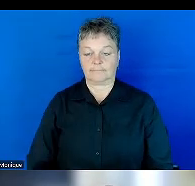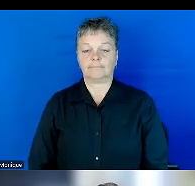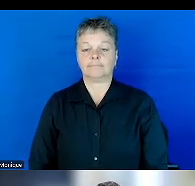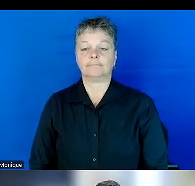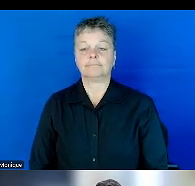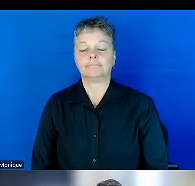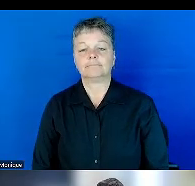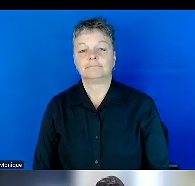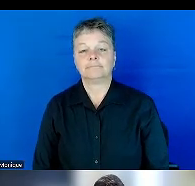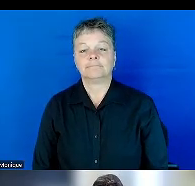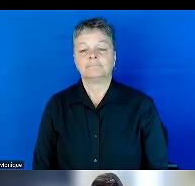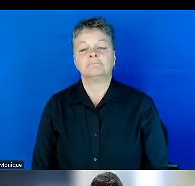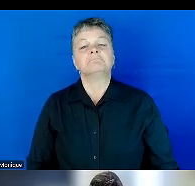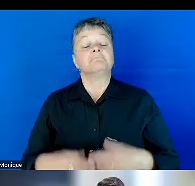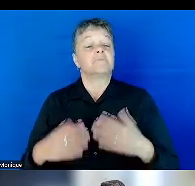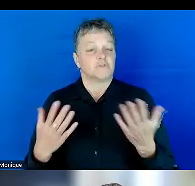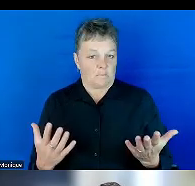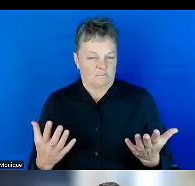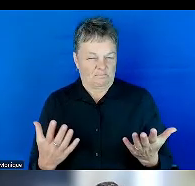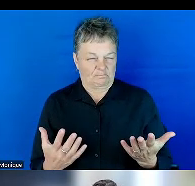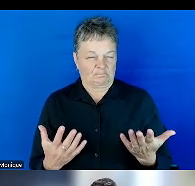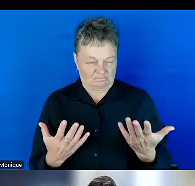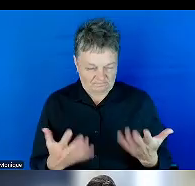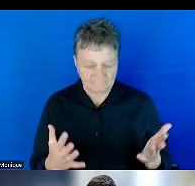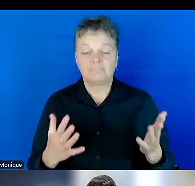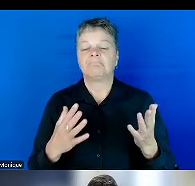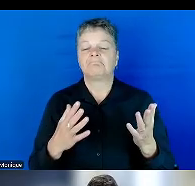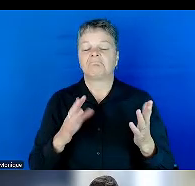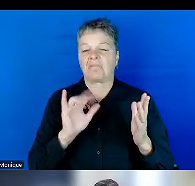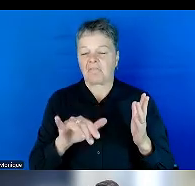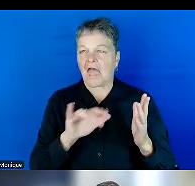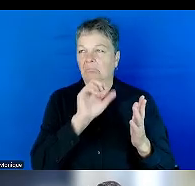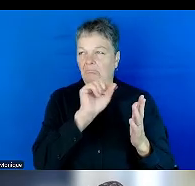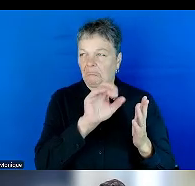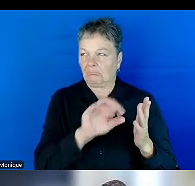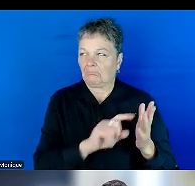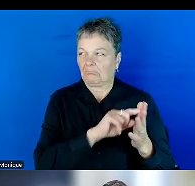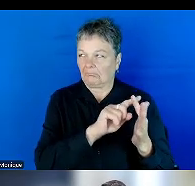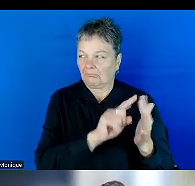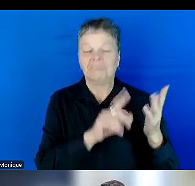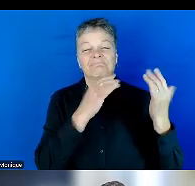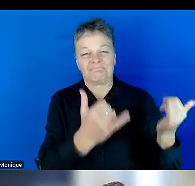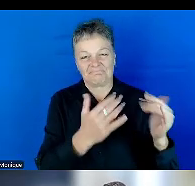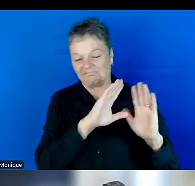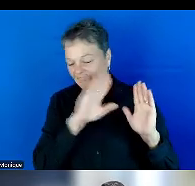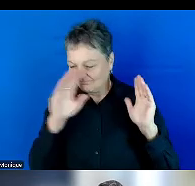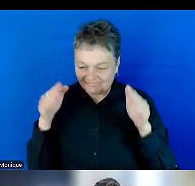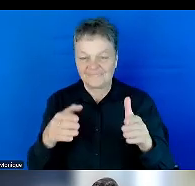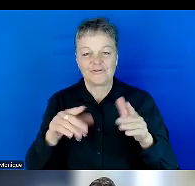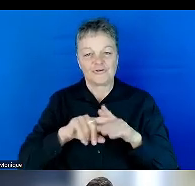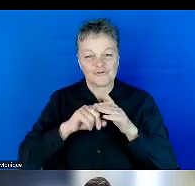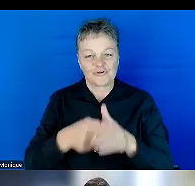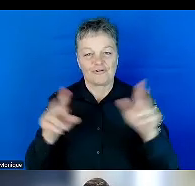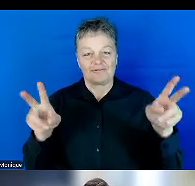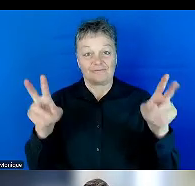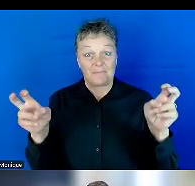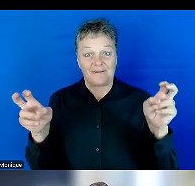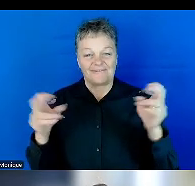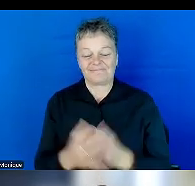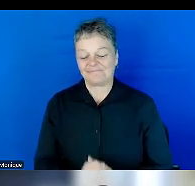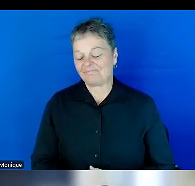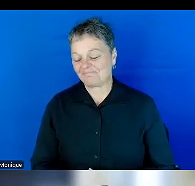So let's with that all housekeeping taken care of, let's get into the topic of the day.